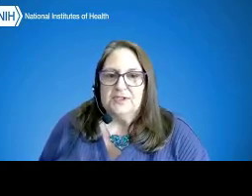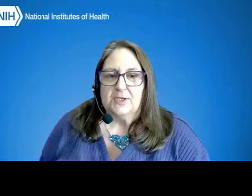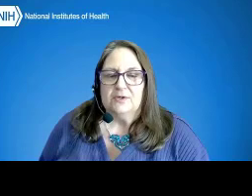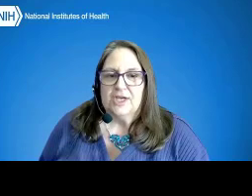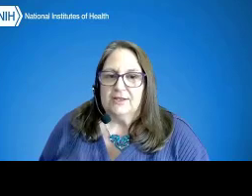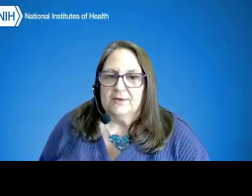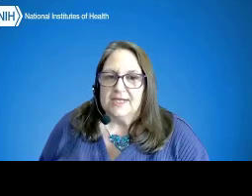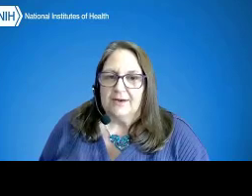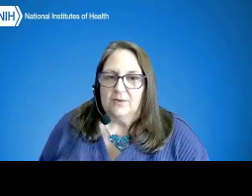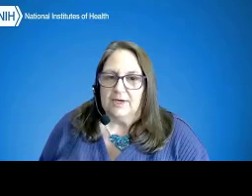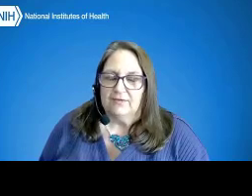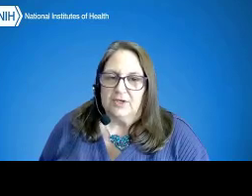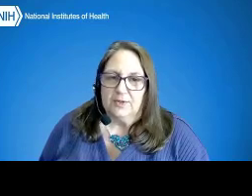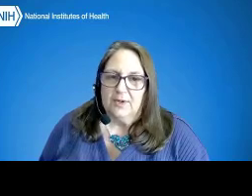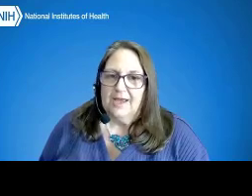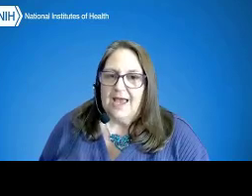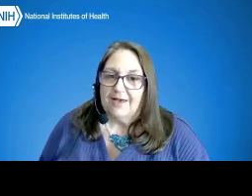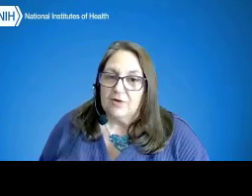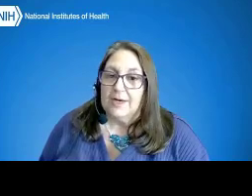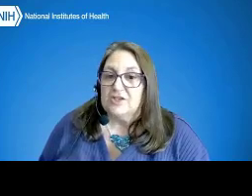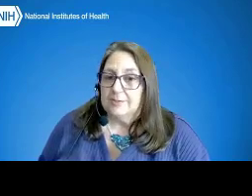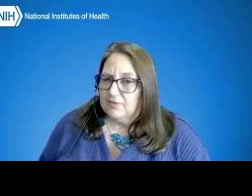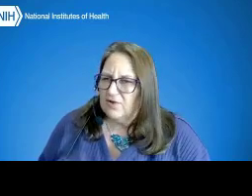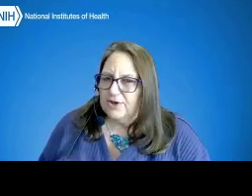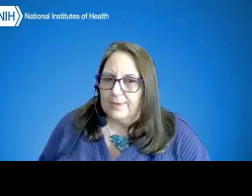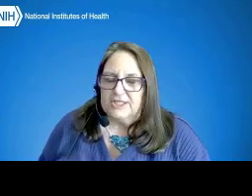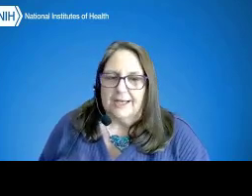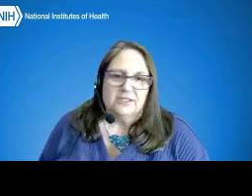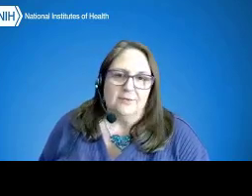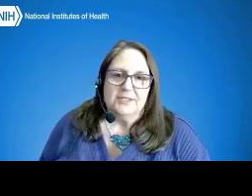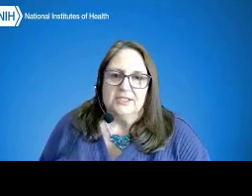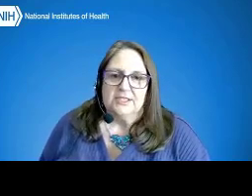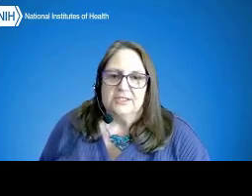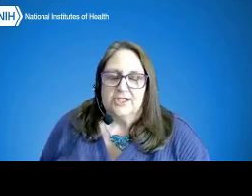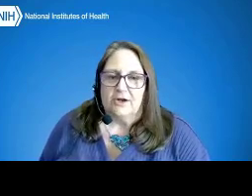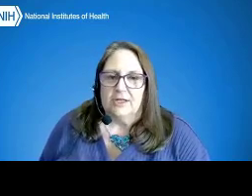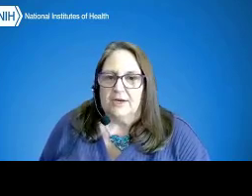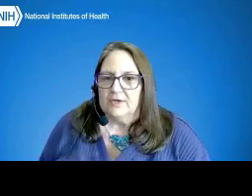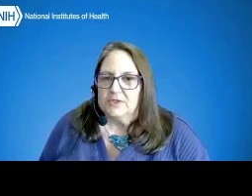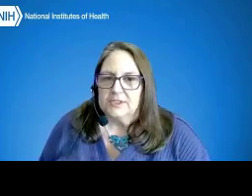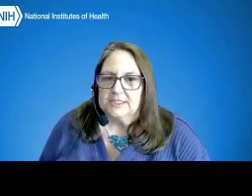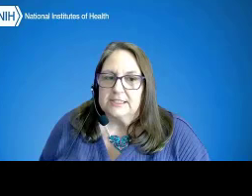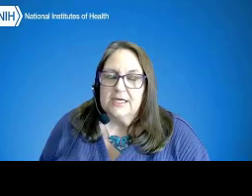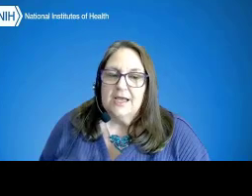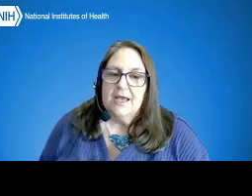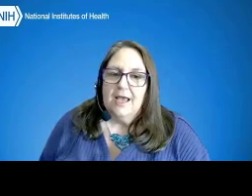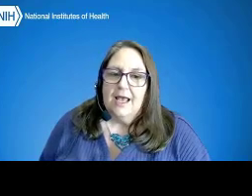so check those out whenever you have a question. Before you reach out, it's always good to check online resources.